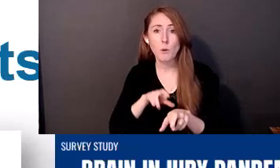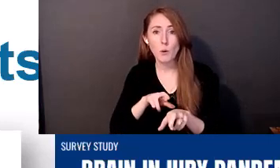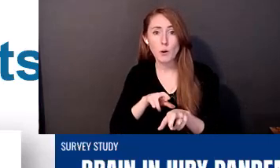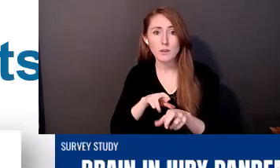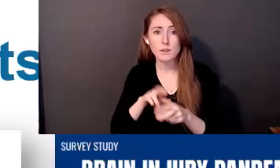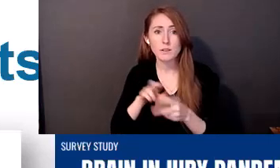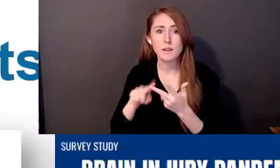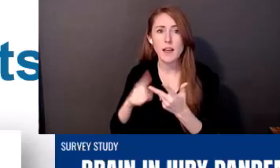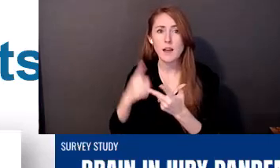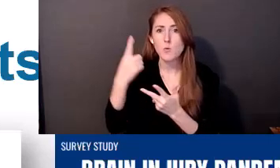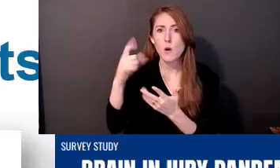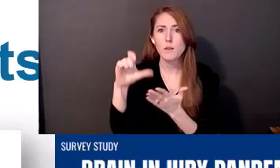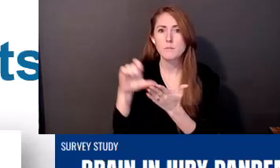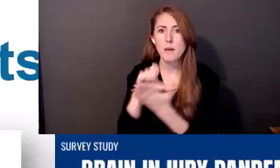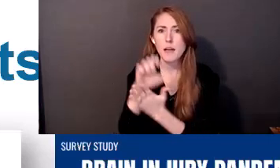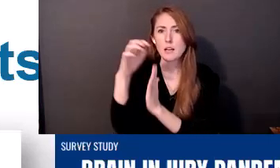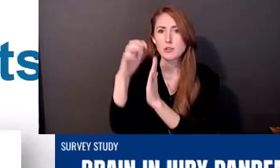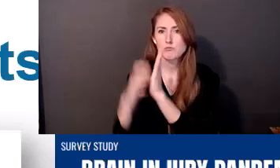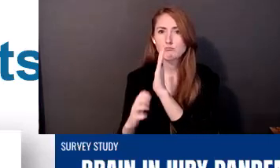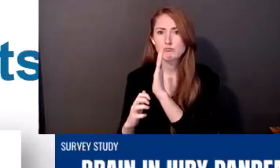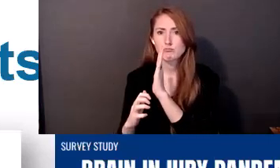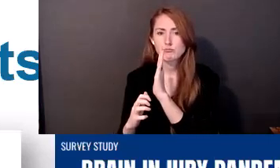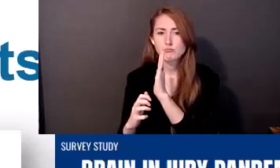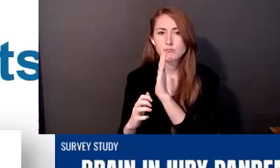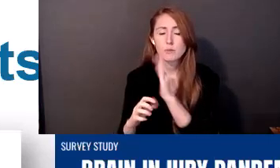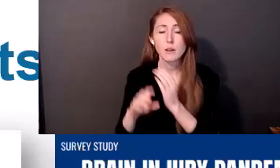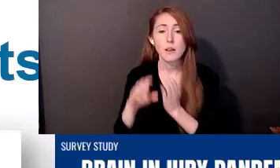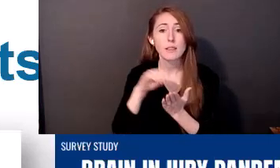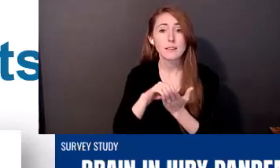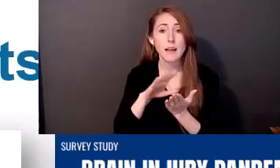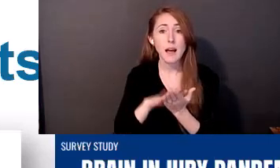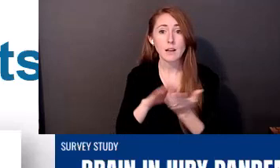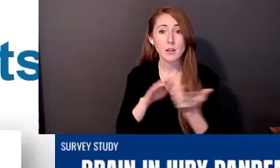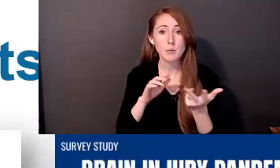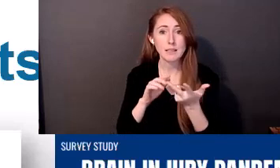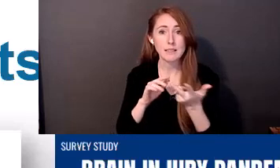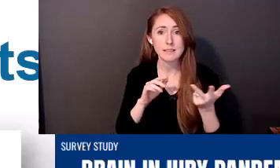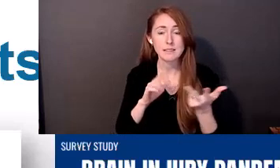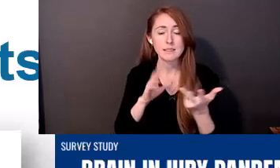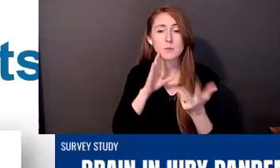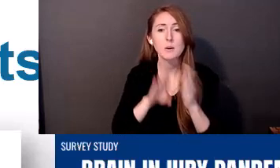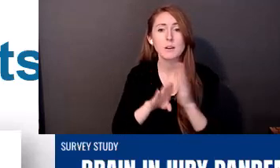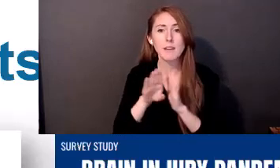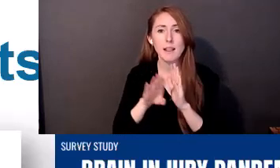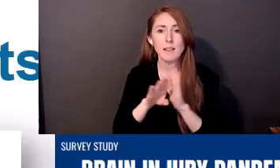These documents were developed in both languages, English and French.